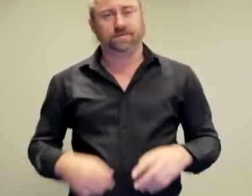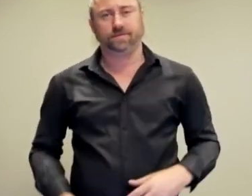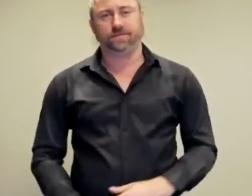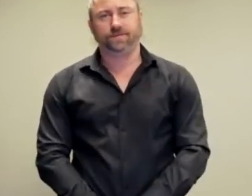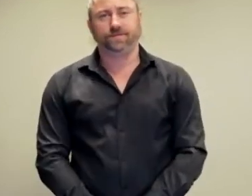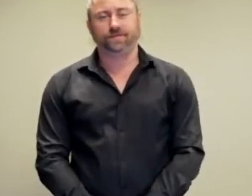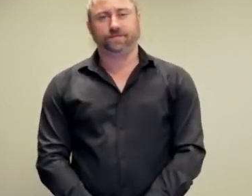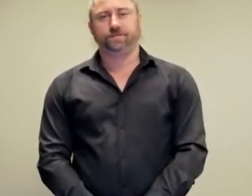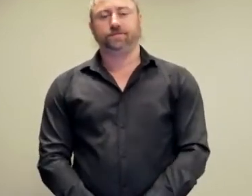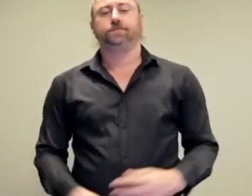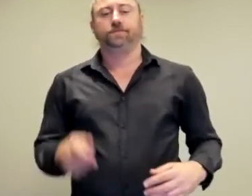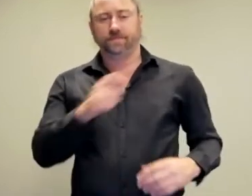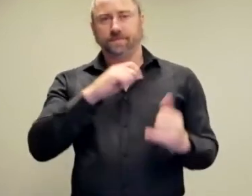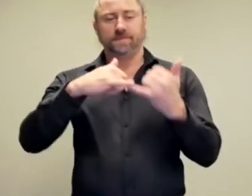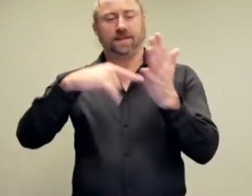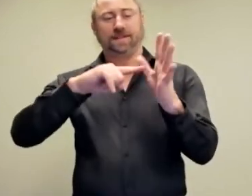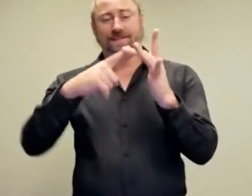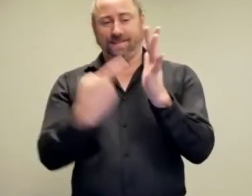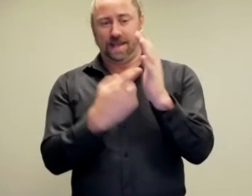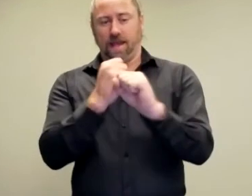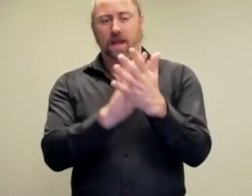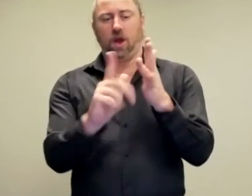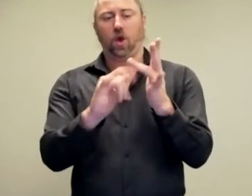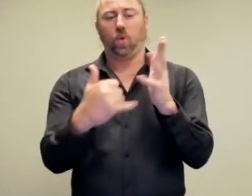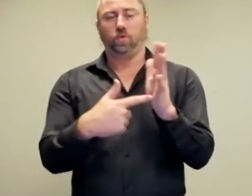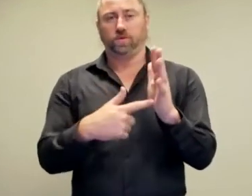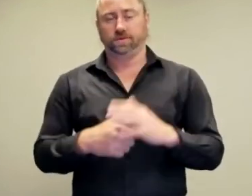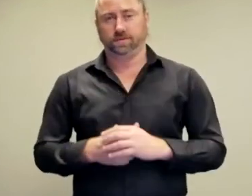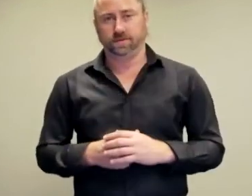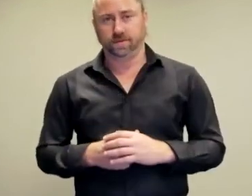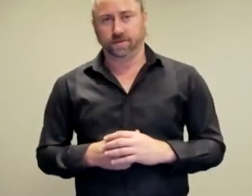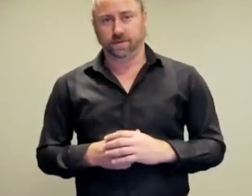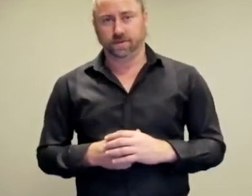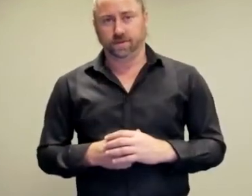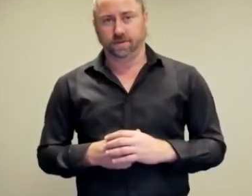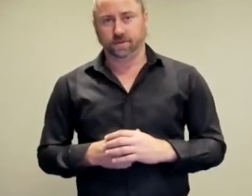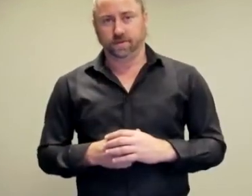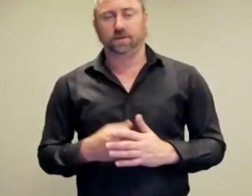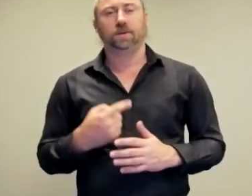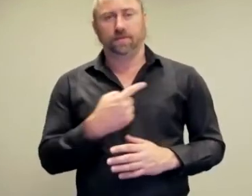And Stair ghost which is based on an exit sign.